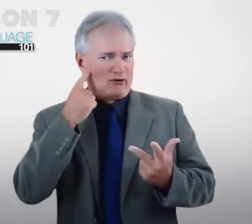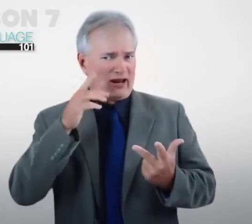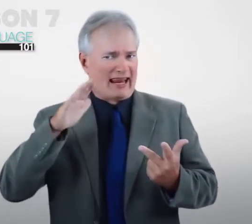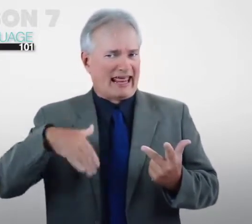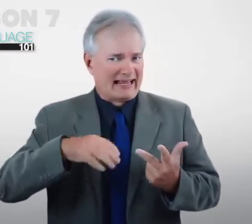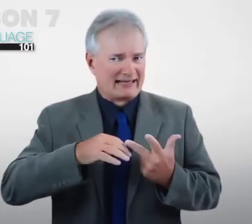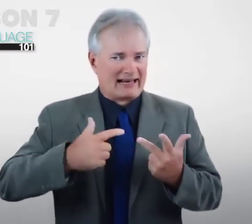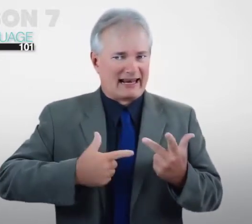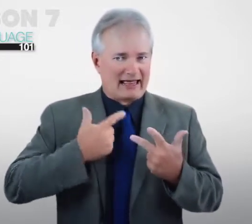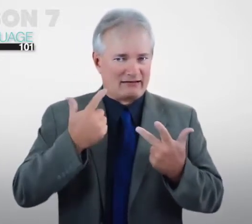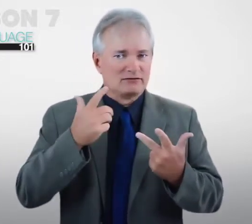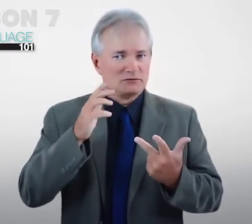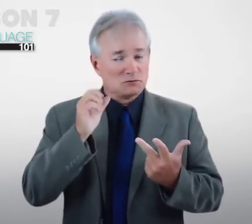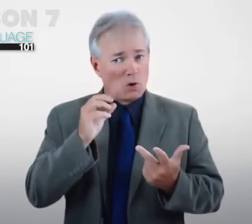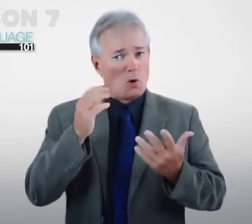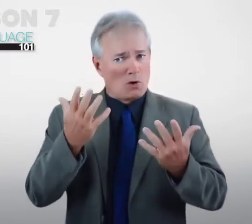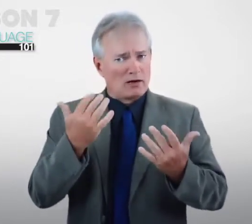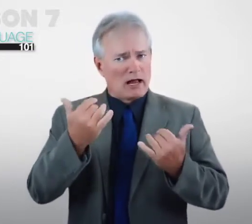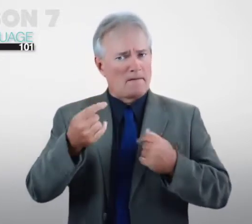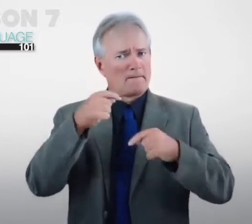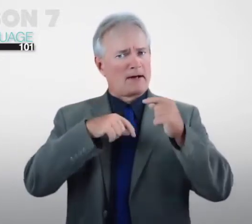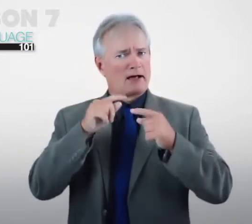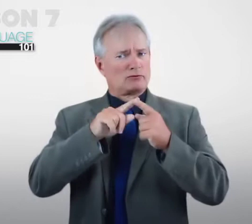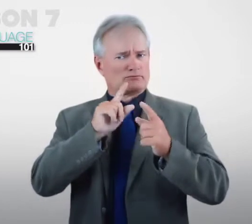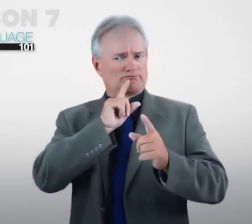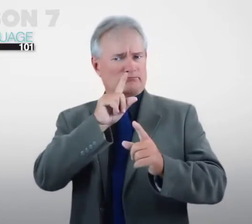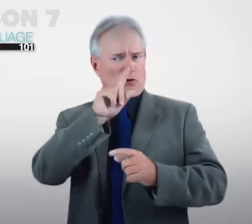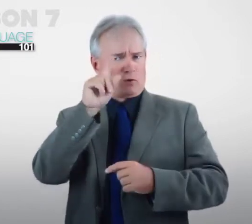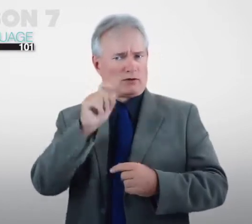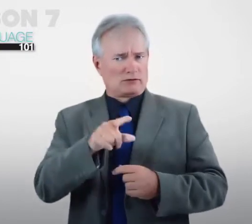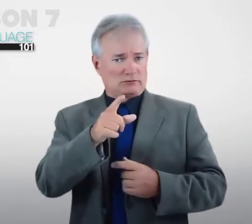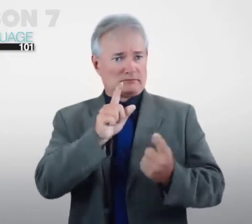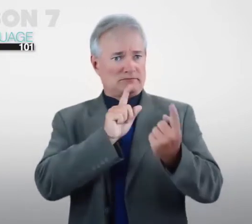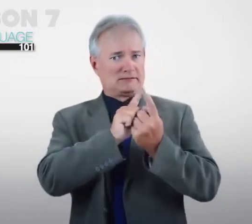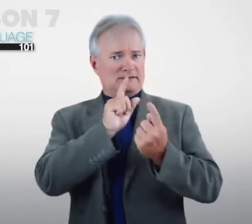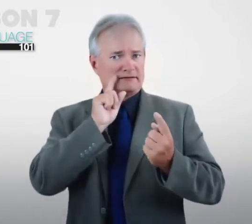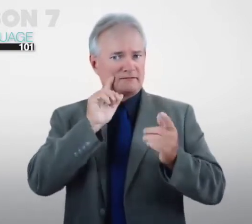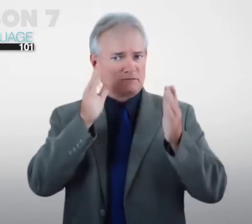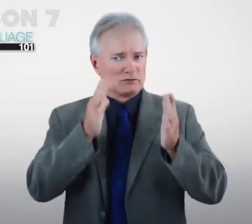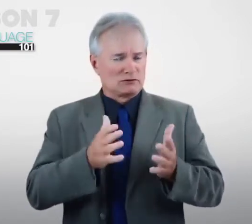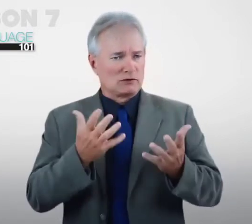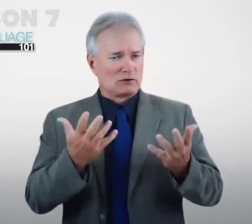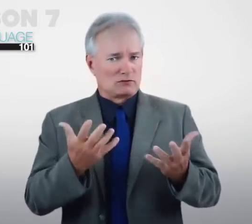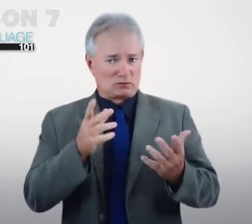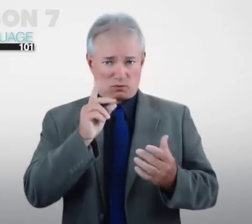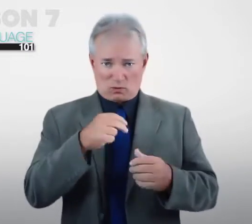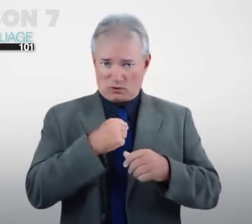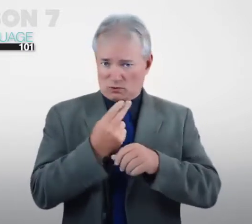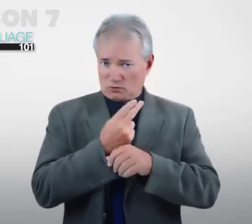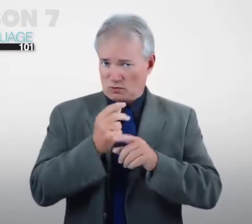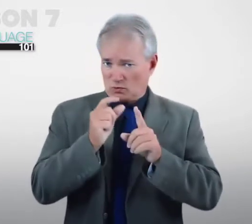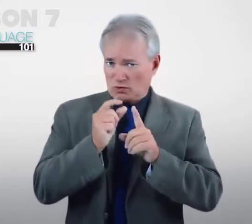I'm not deaf. I just lost my hearing late in life. So going back to the real question, when you meet a deaf person,